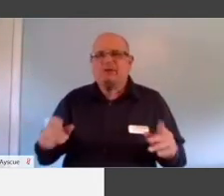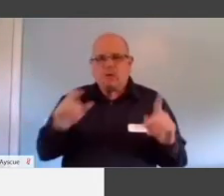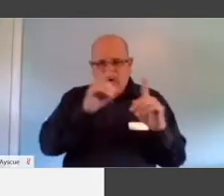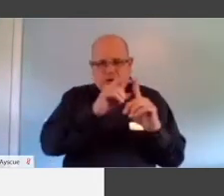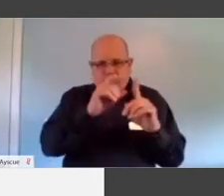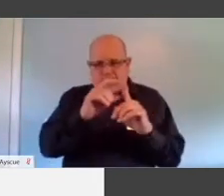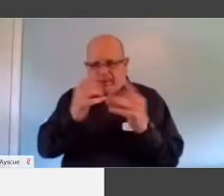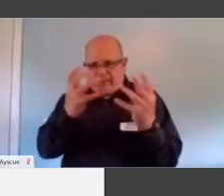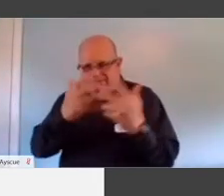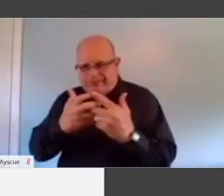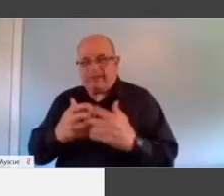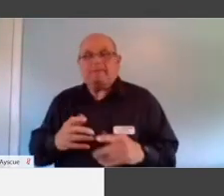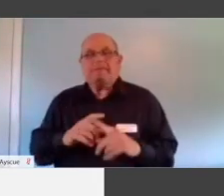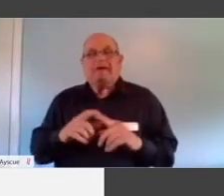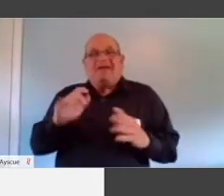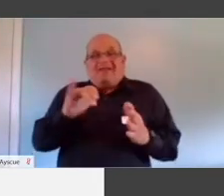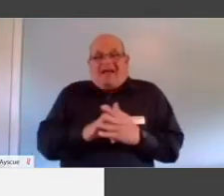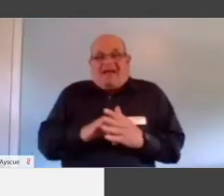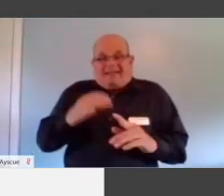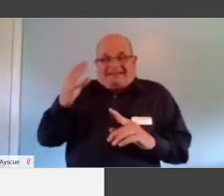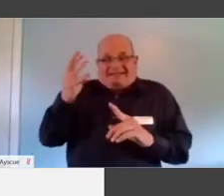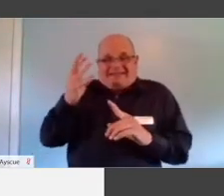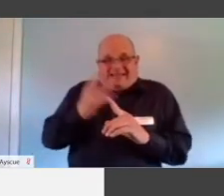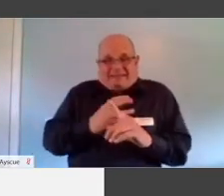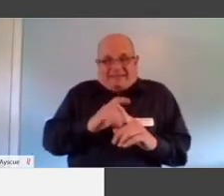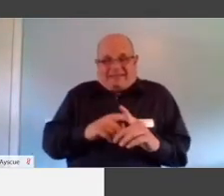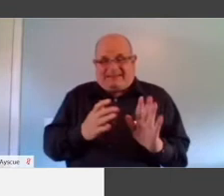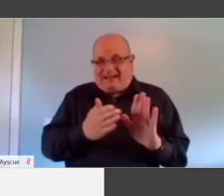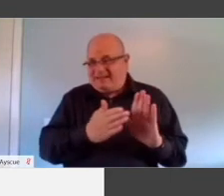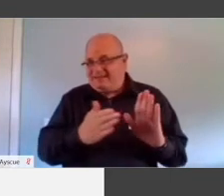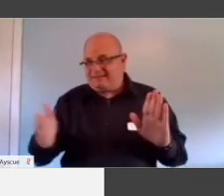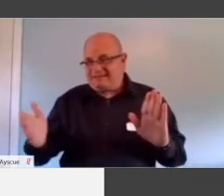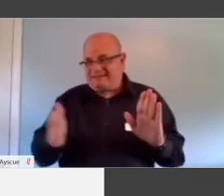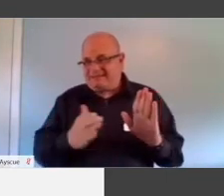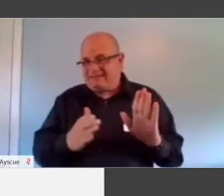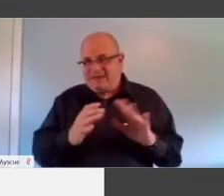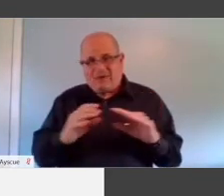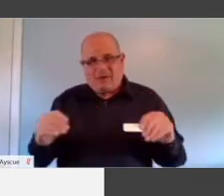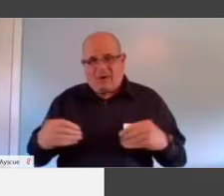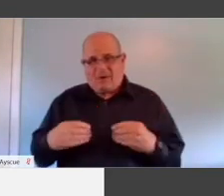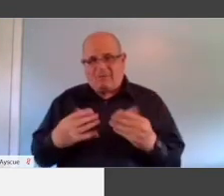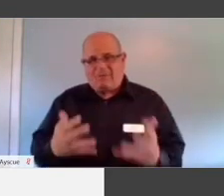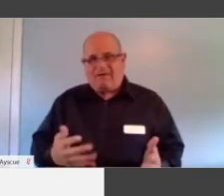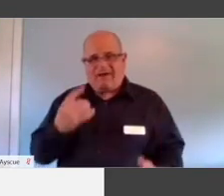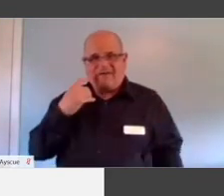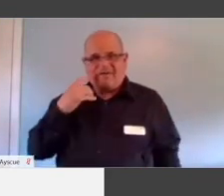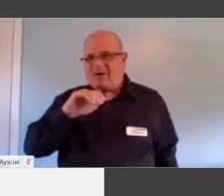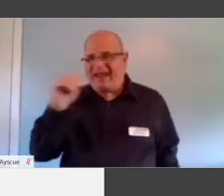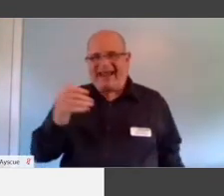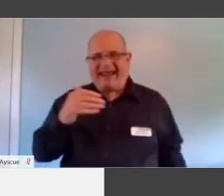for that six‑month period there is going to be no provision for any accessibility technology